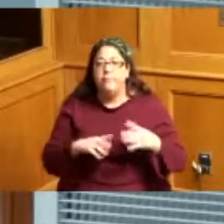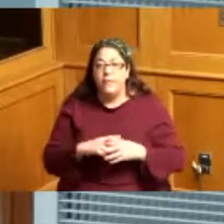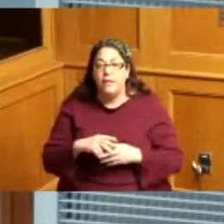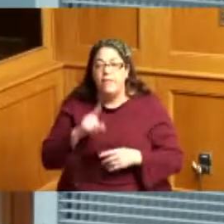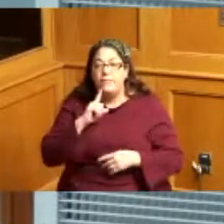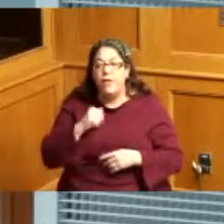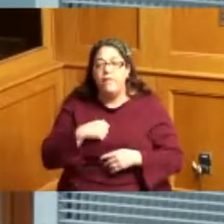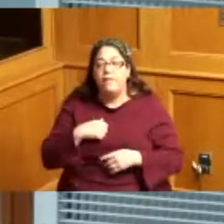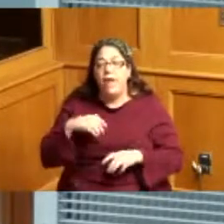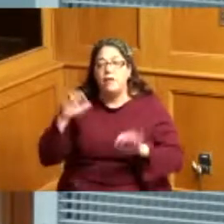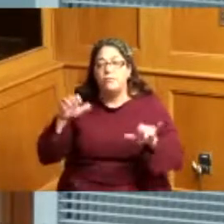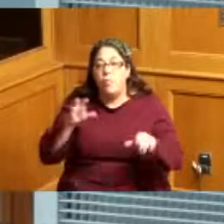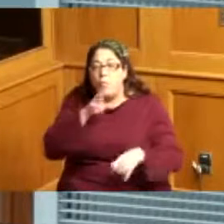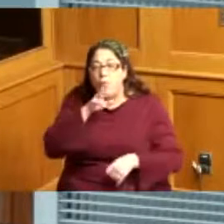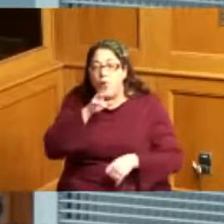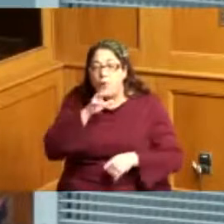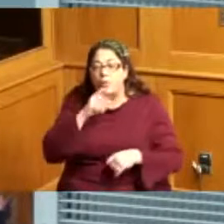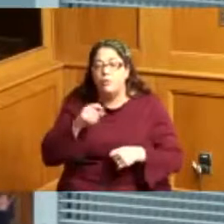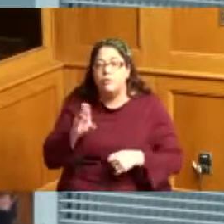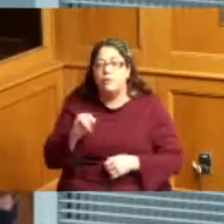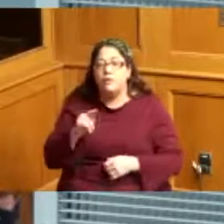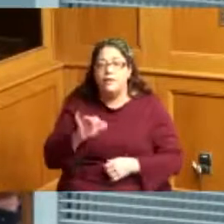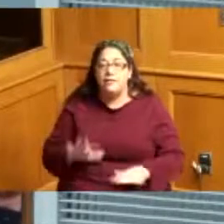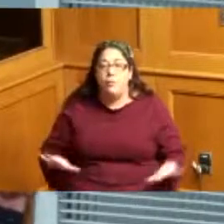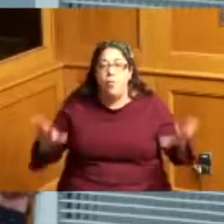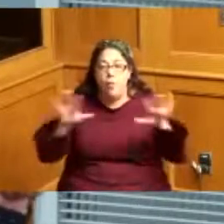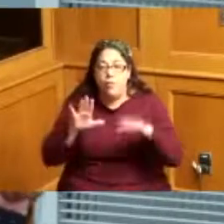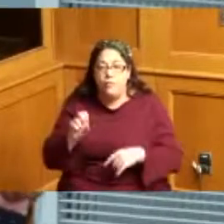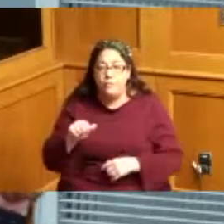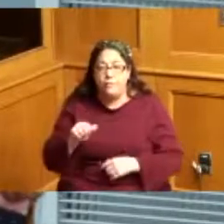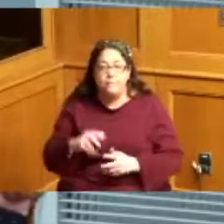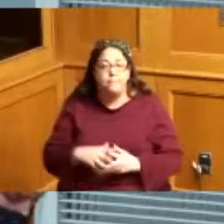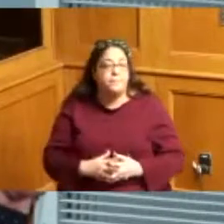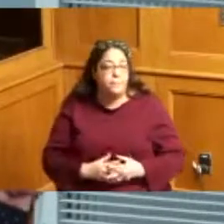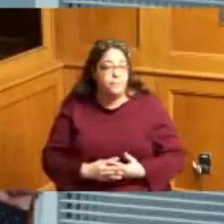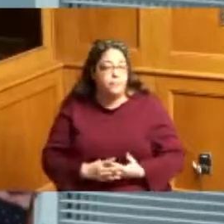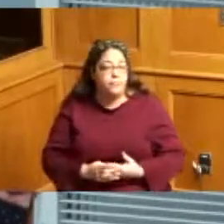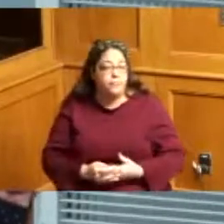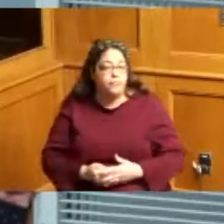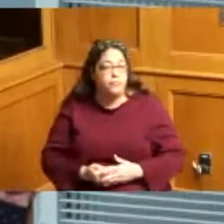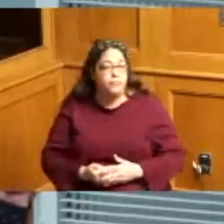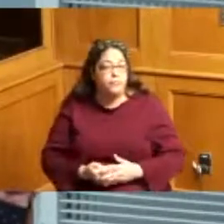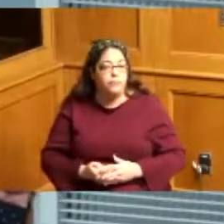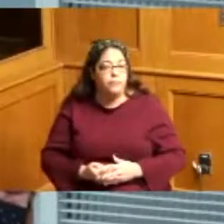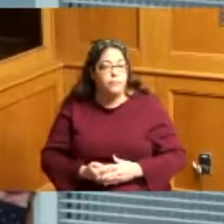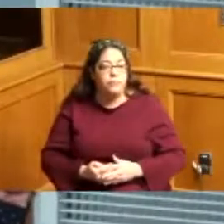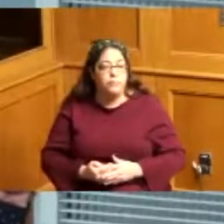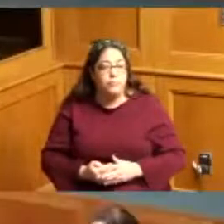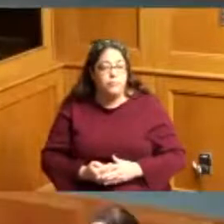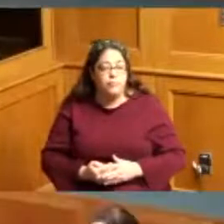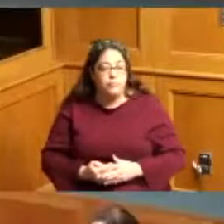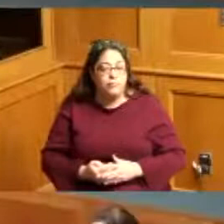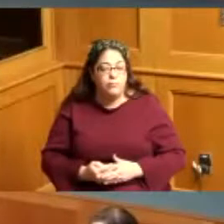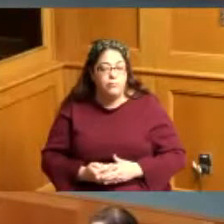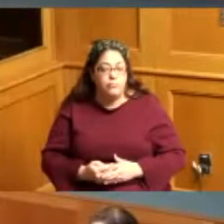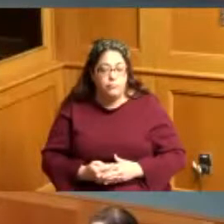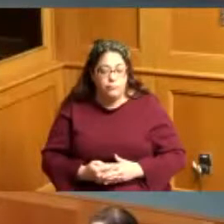water utilities all over all over the country but first I want to go through again our our focus is